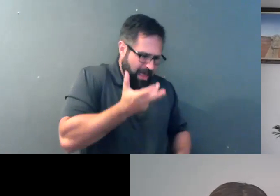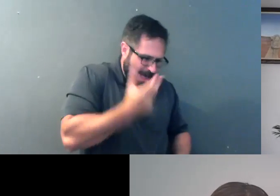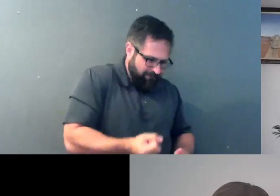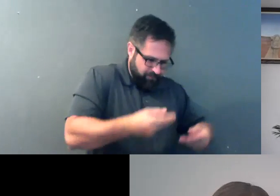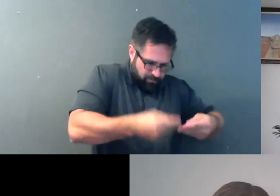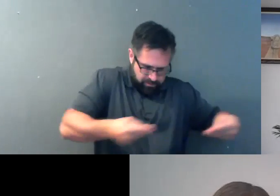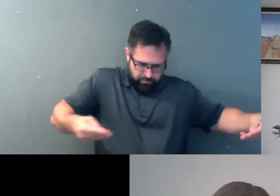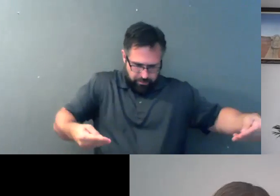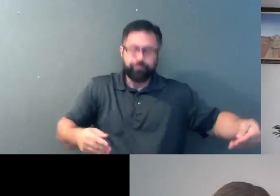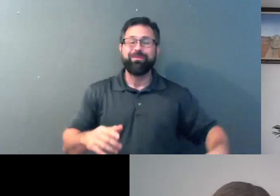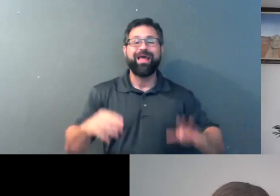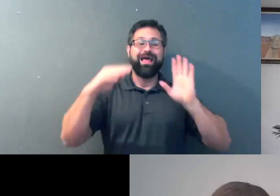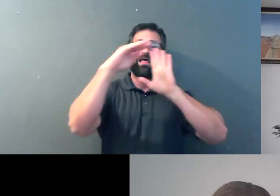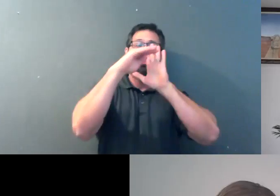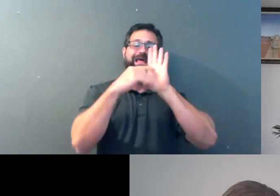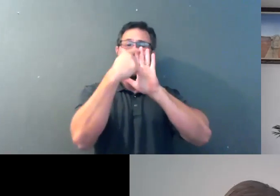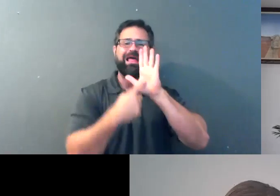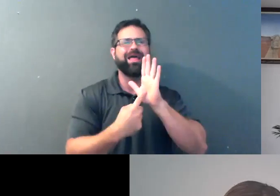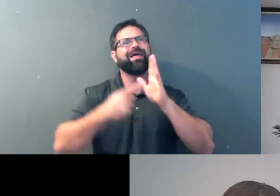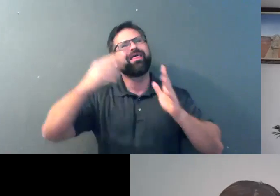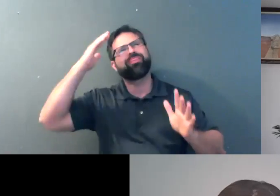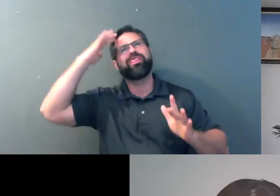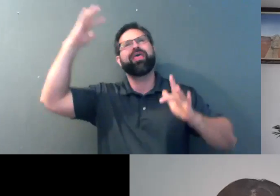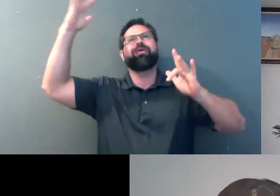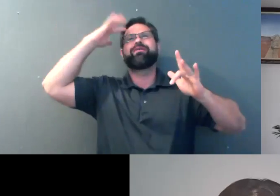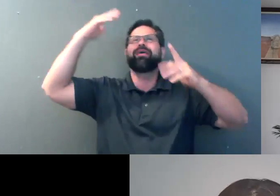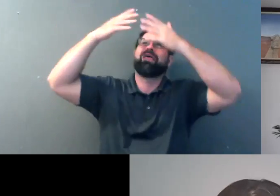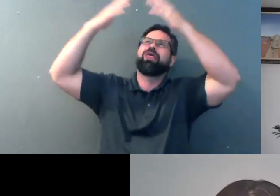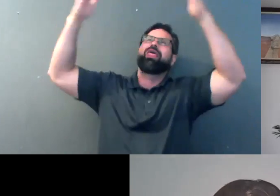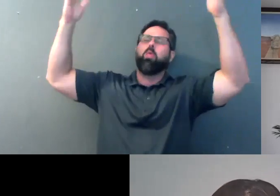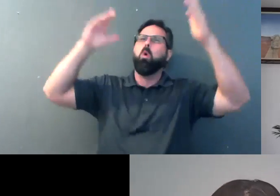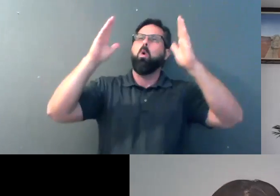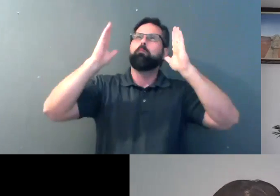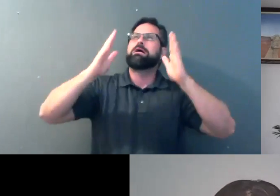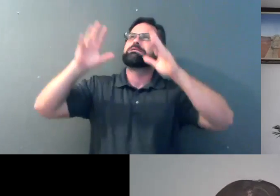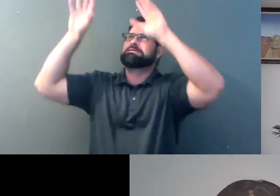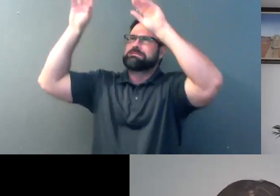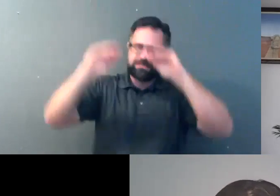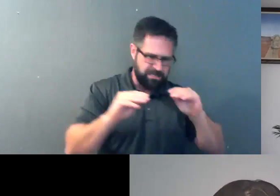but they're very much a reference document what we need to complement the guidelines is really those